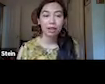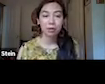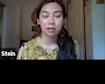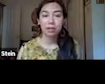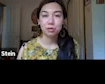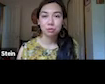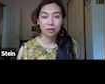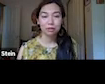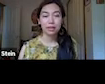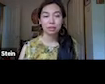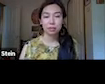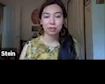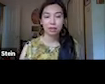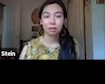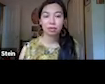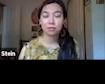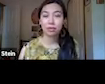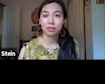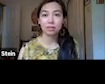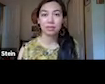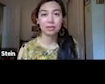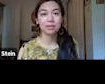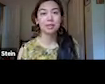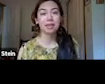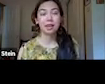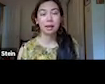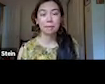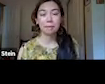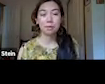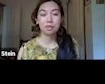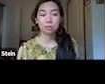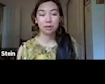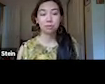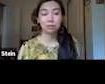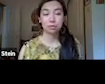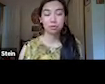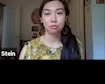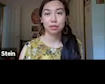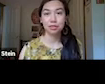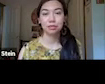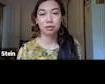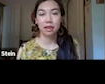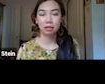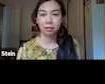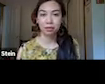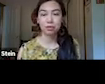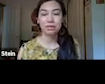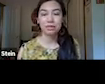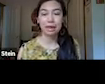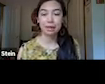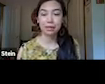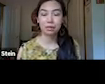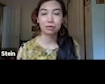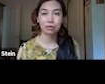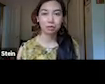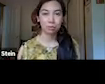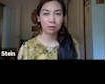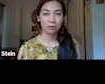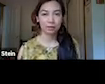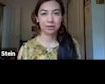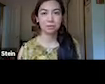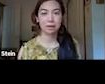will be on future success, it will be on 28 October at the same time.